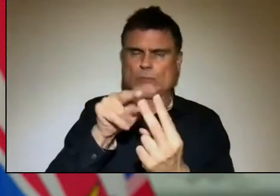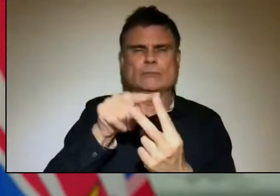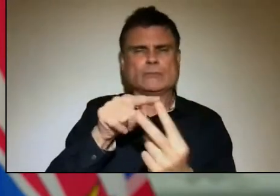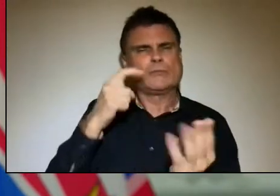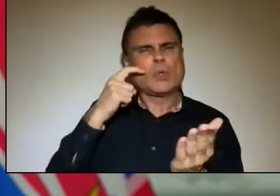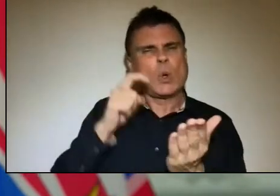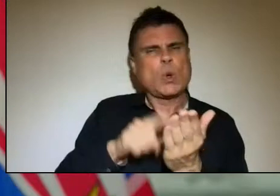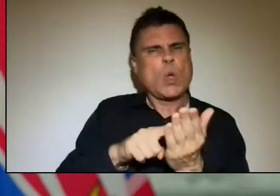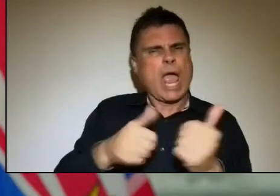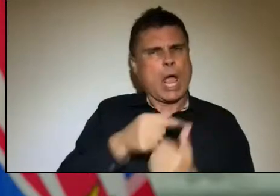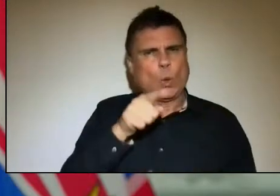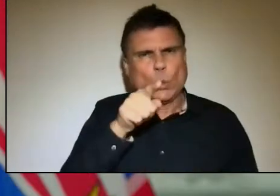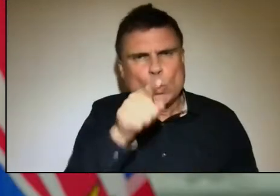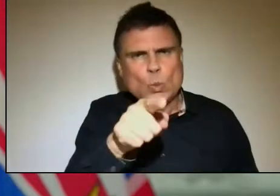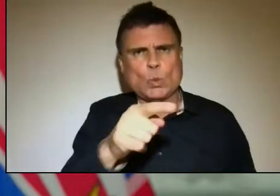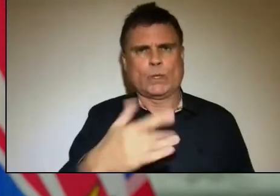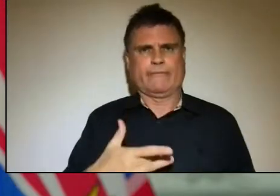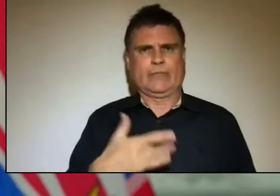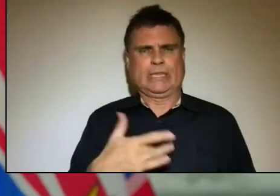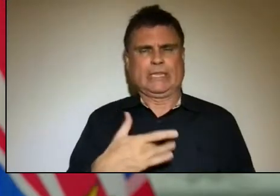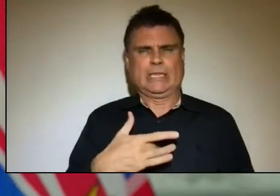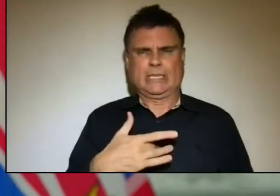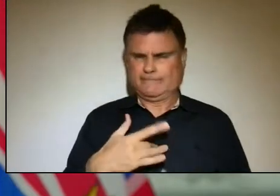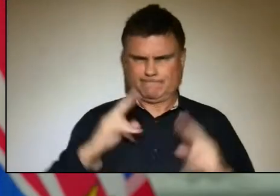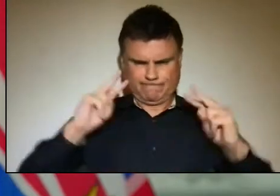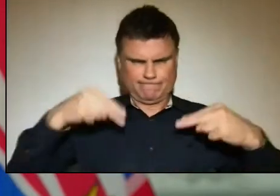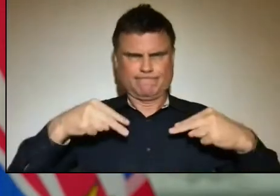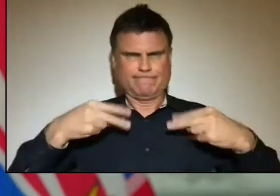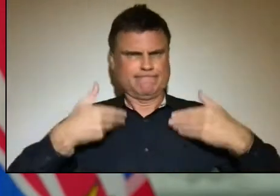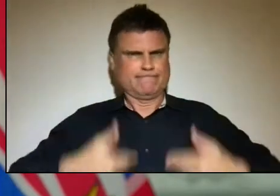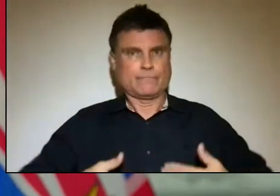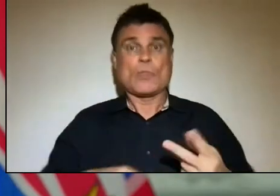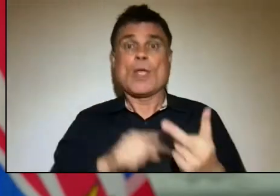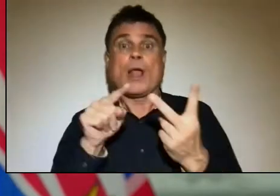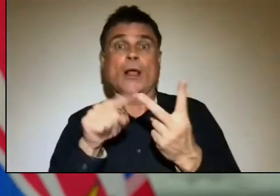are feeling and who we will be